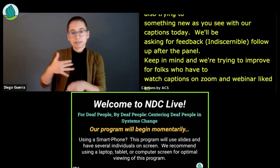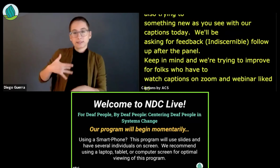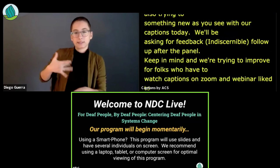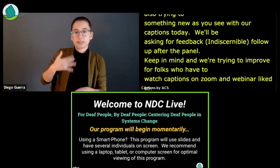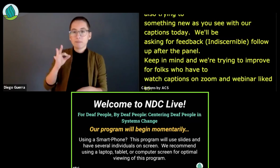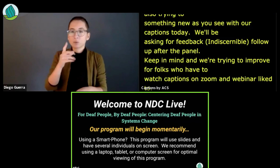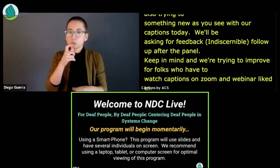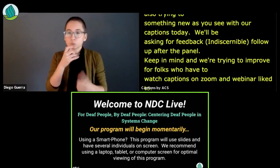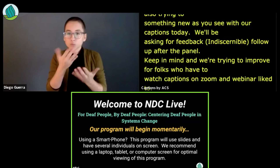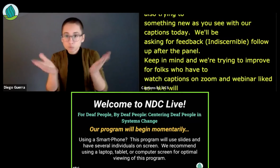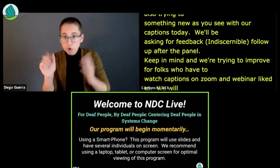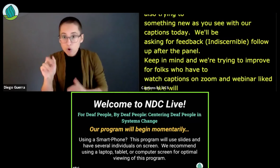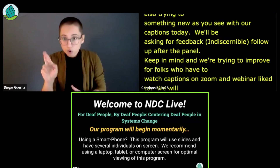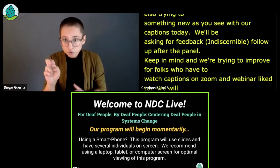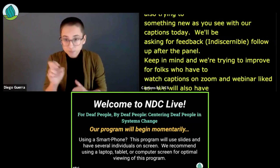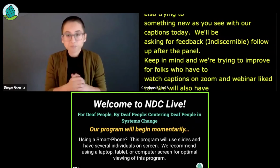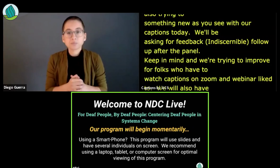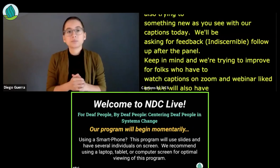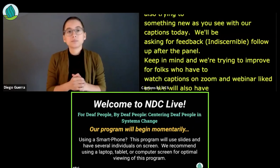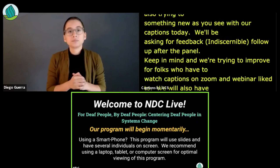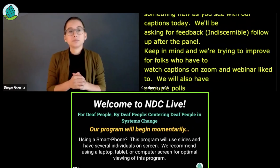so that we can get a sense of who is in our audience today.